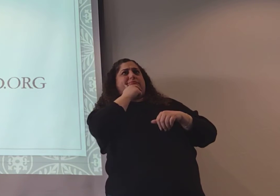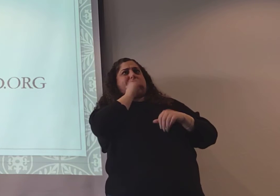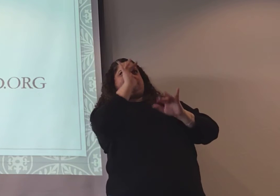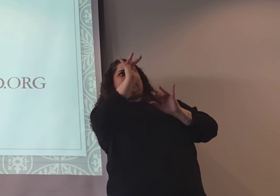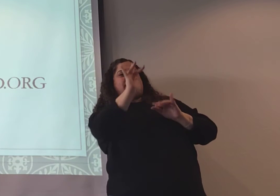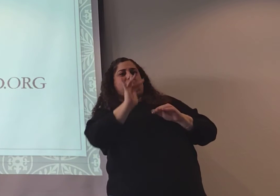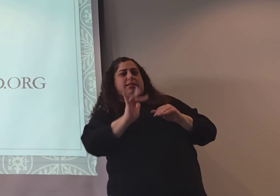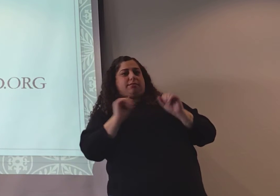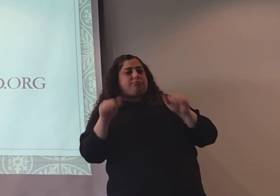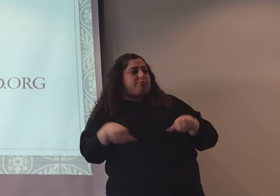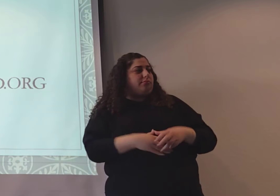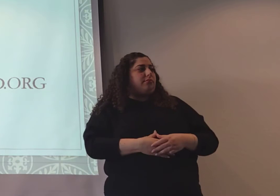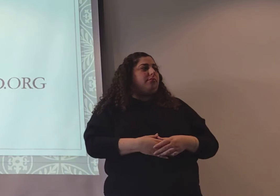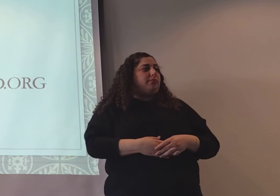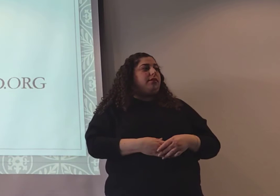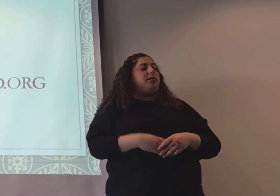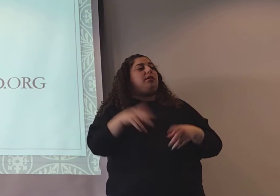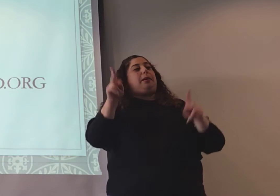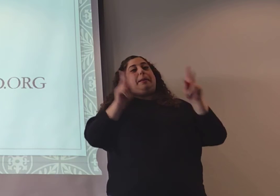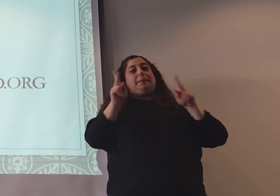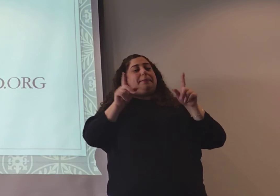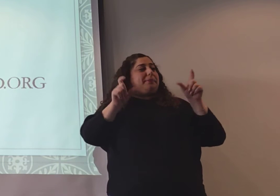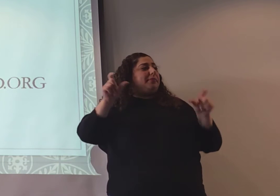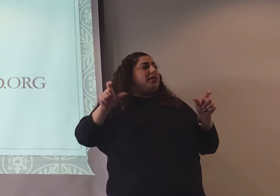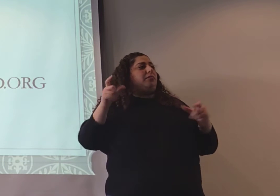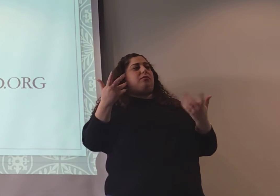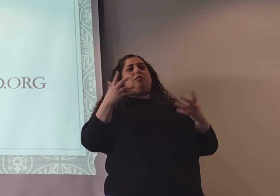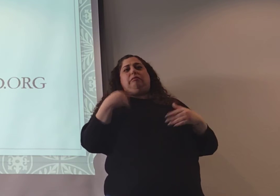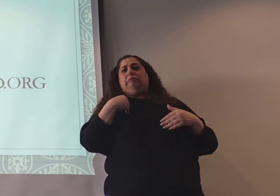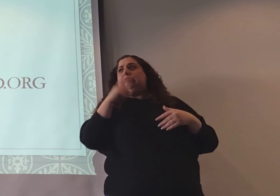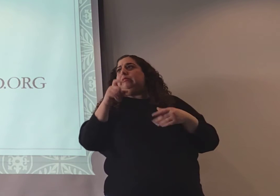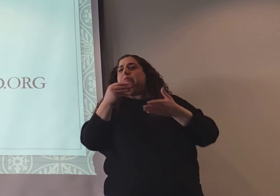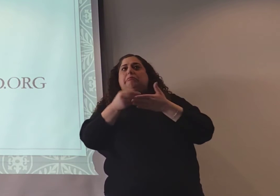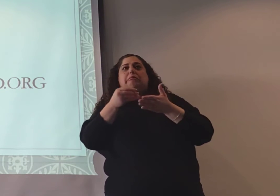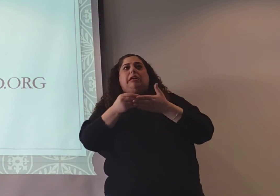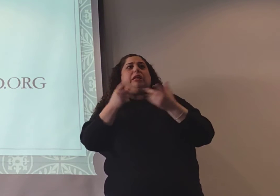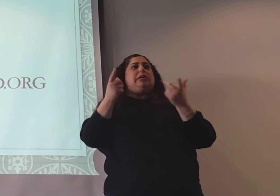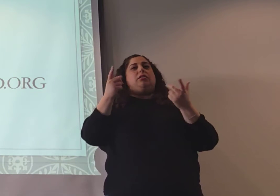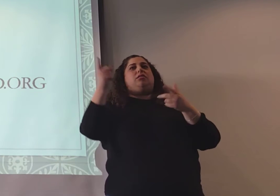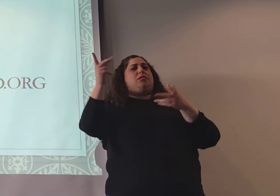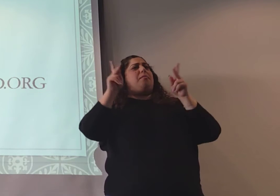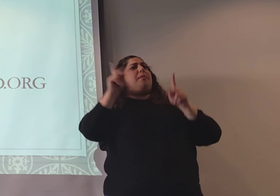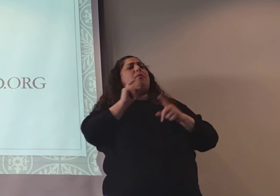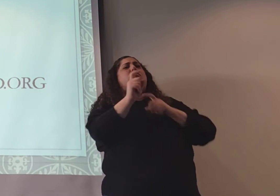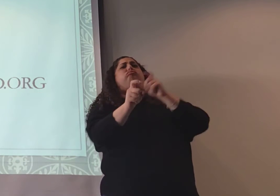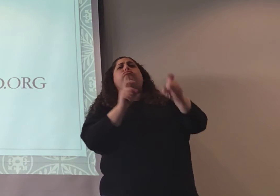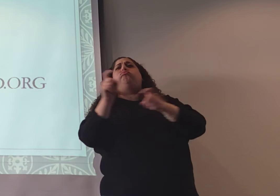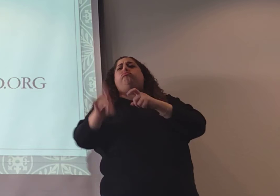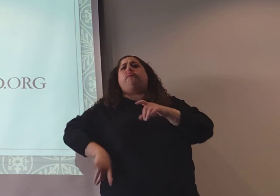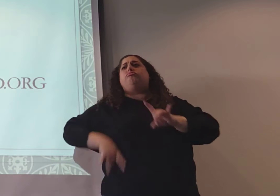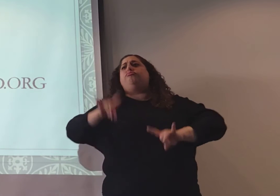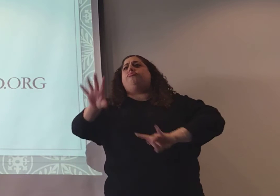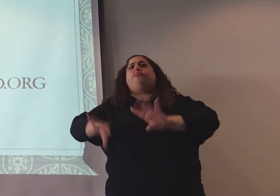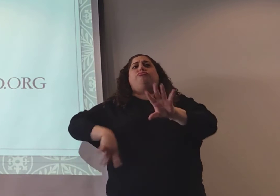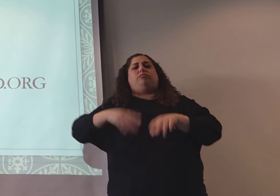So if you know a tenant that is going to miss a rental payment, then you can contact One